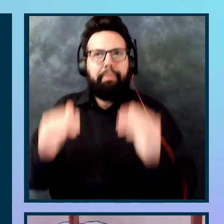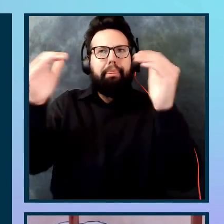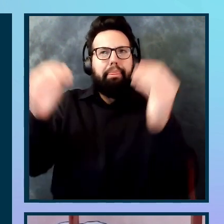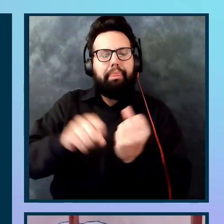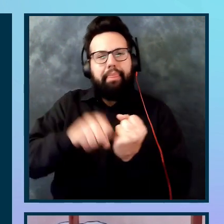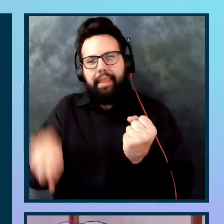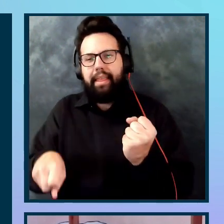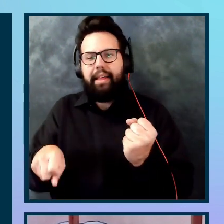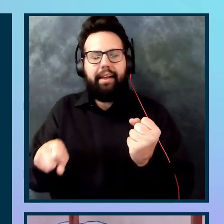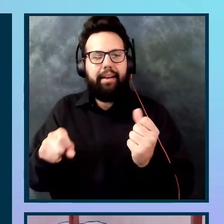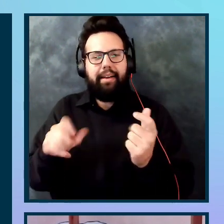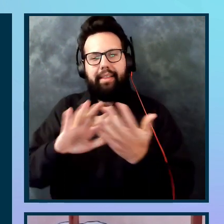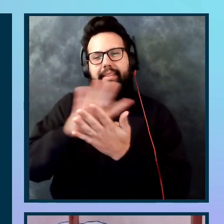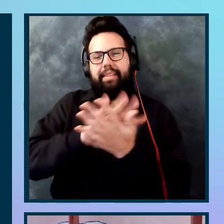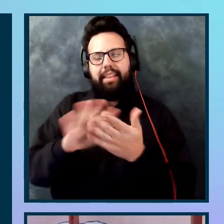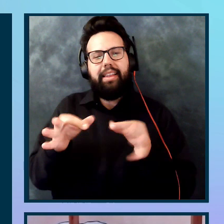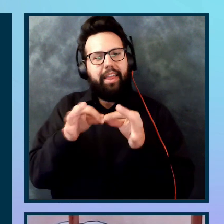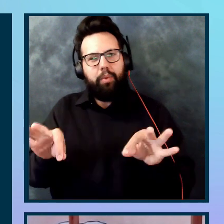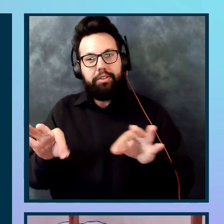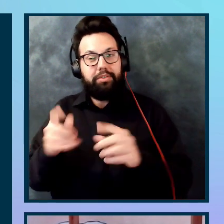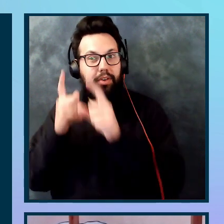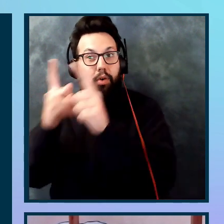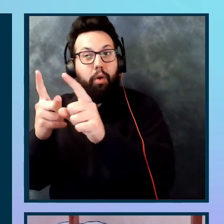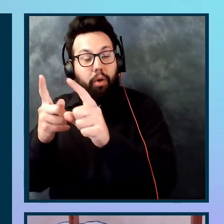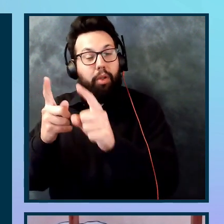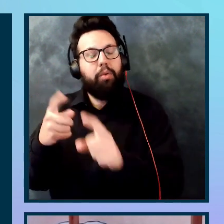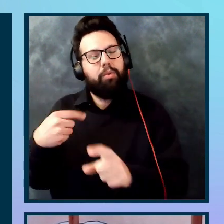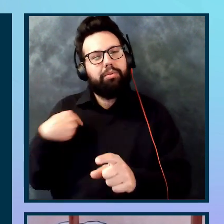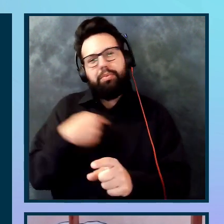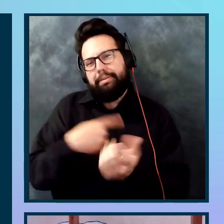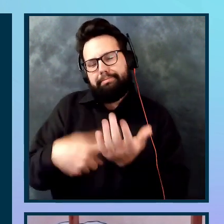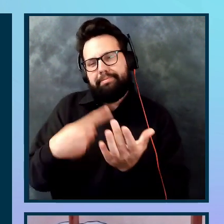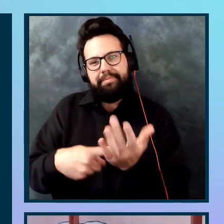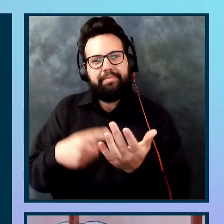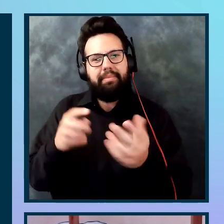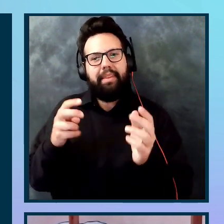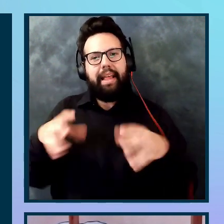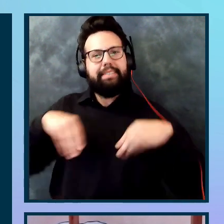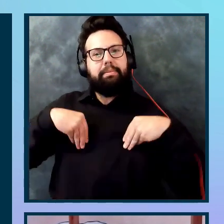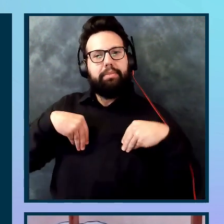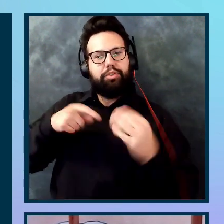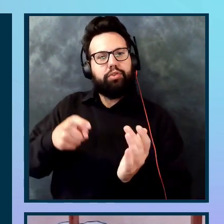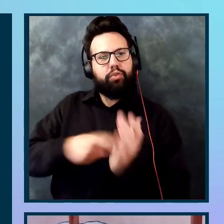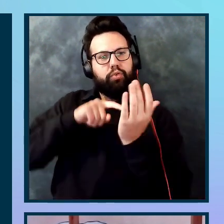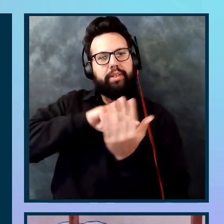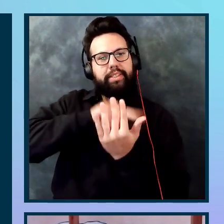and these scenarios and their acceptance criteria are written in such a way